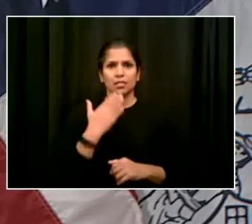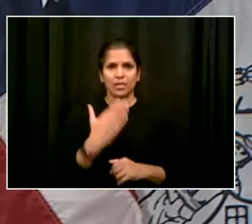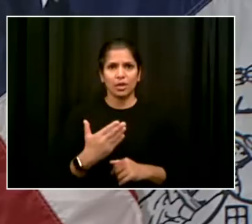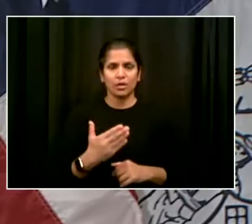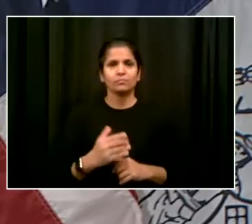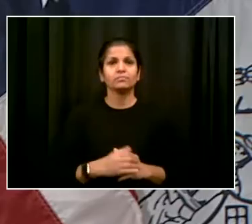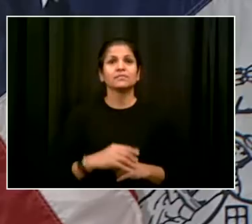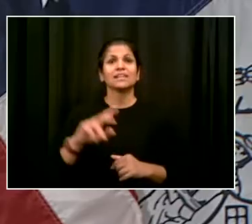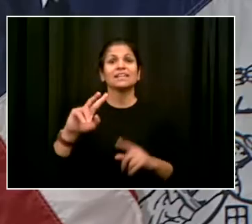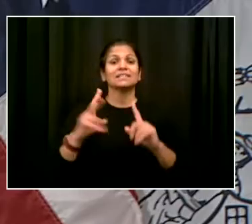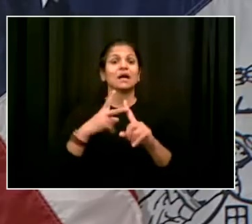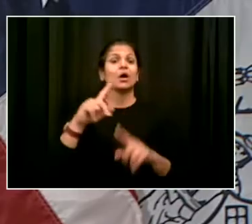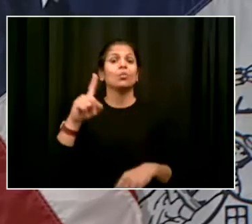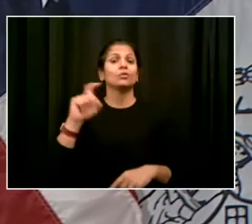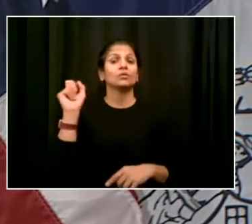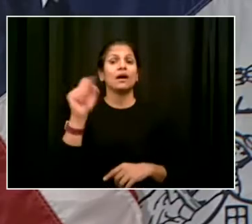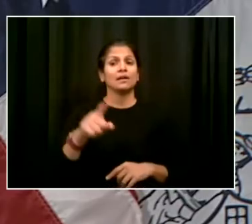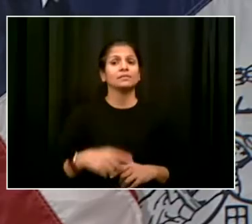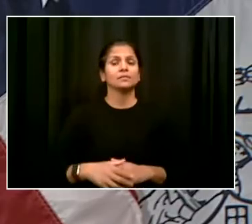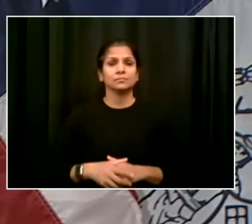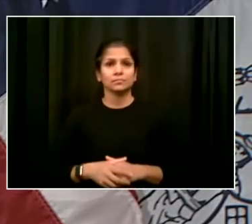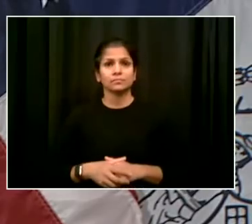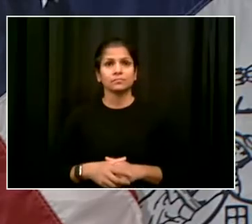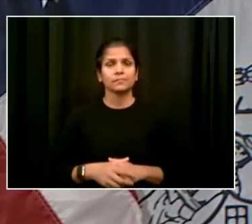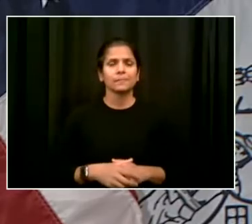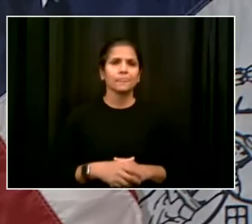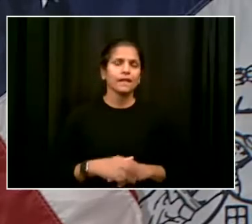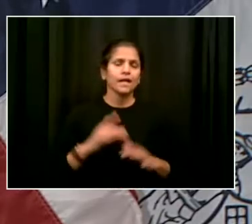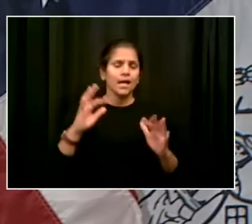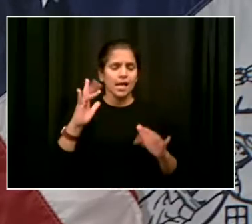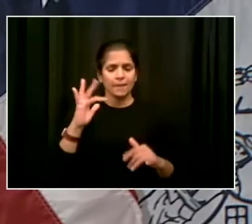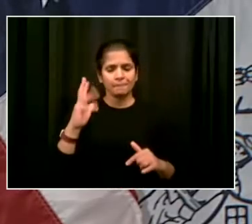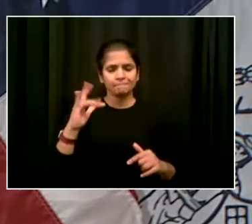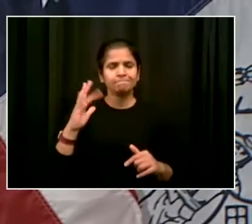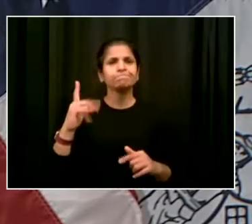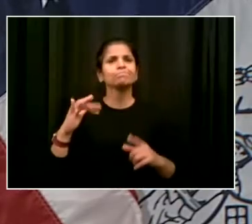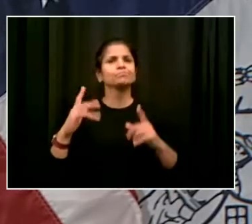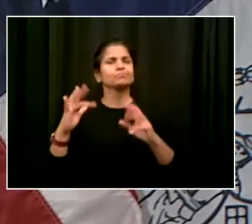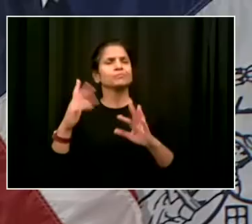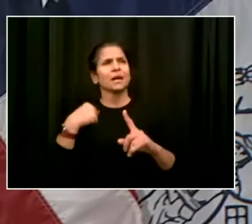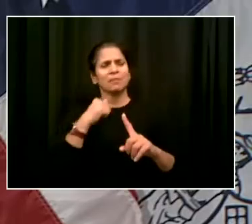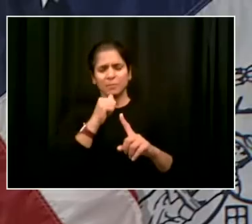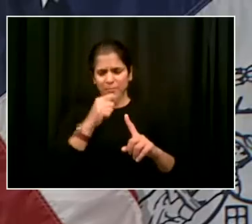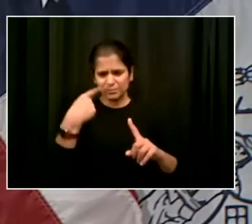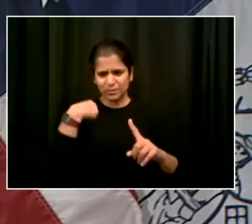BUT GO AHEAD, CHRISTINA. Reporter: MY